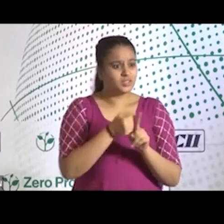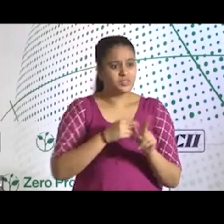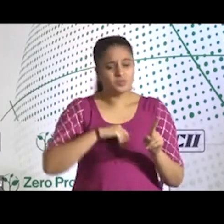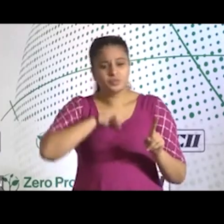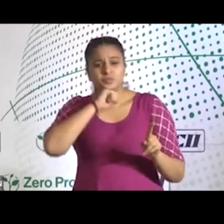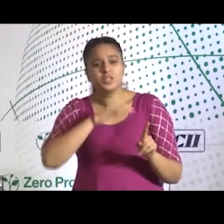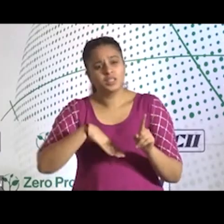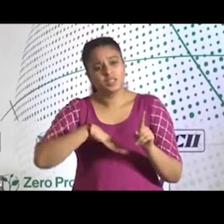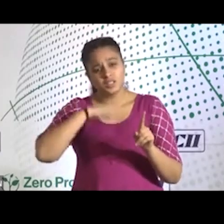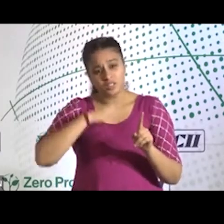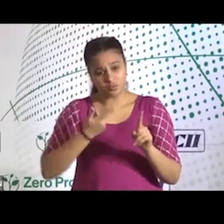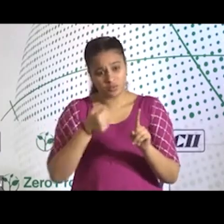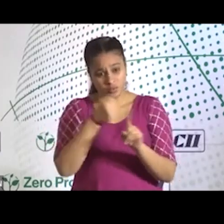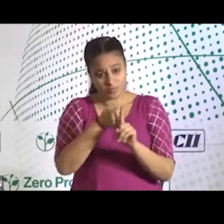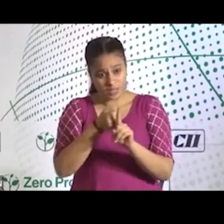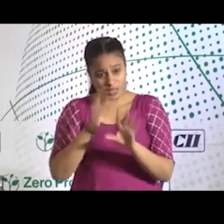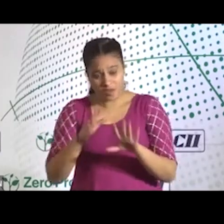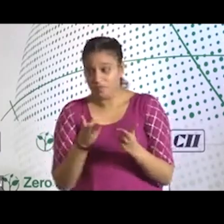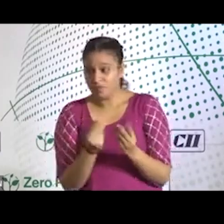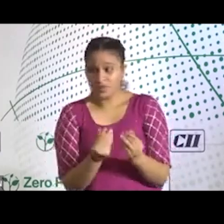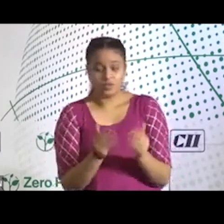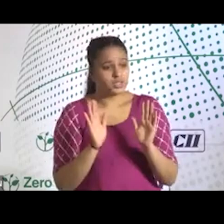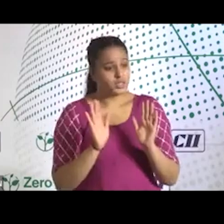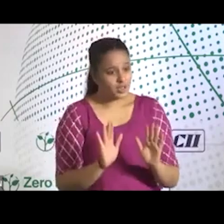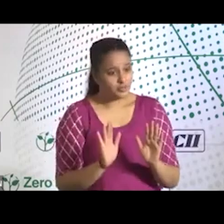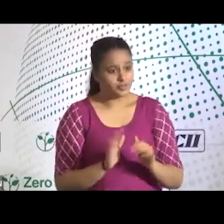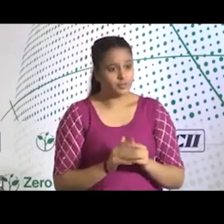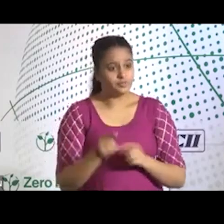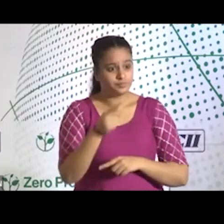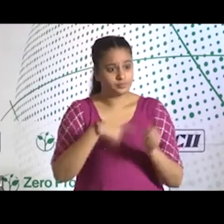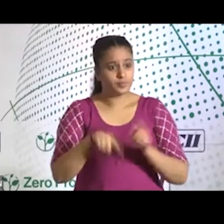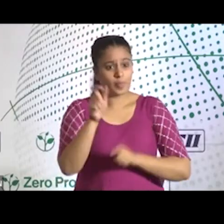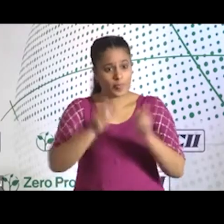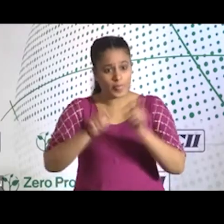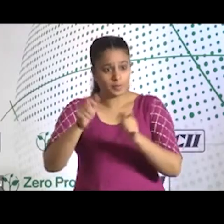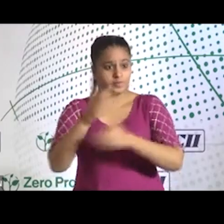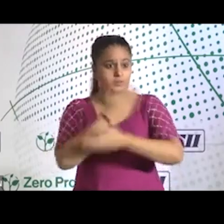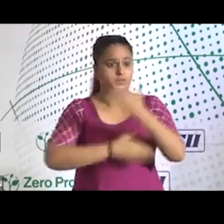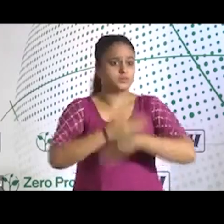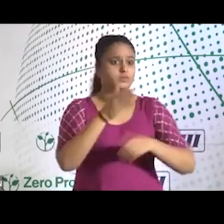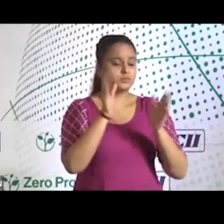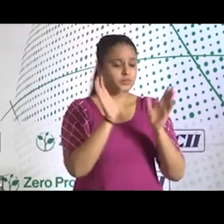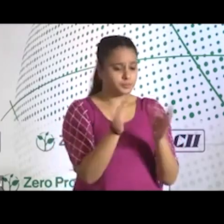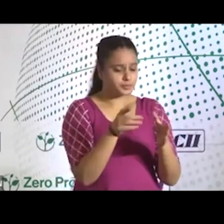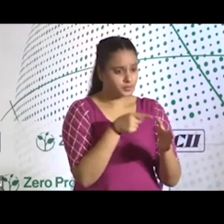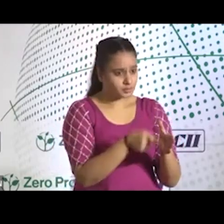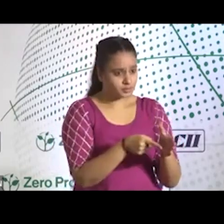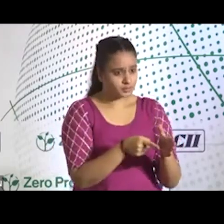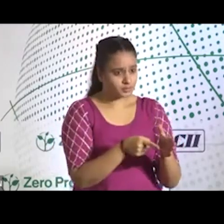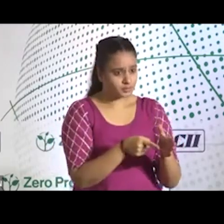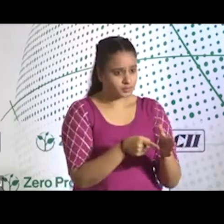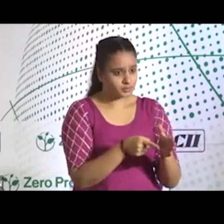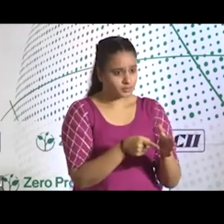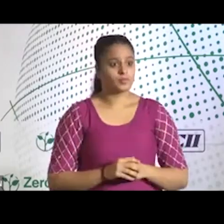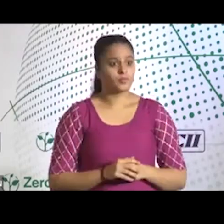that can offer a seamless workplace experience engagement for people with disabilities, and especially for the MNC?